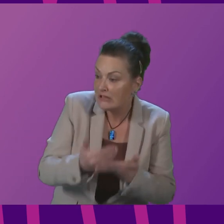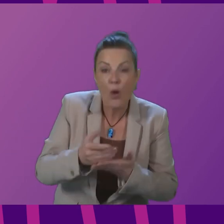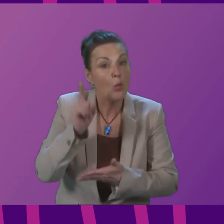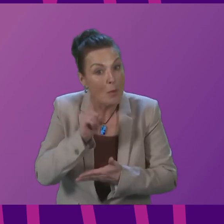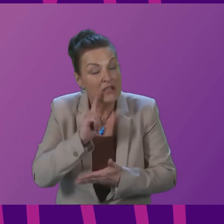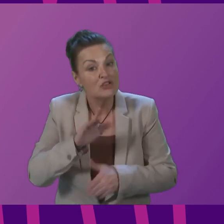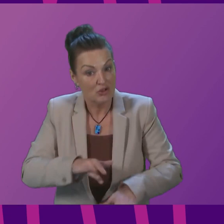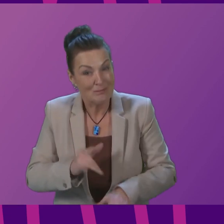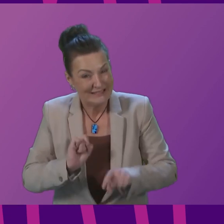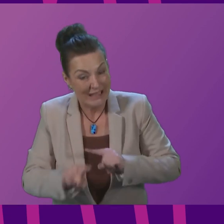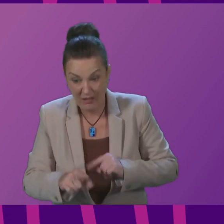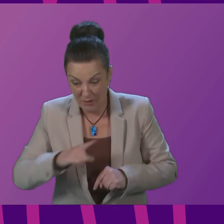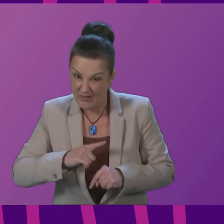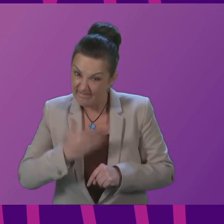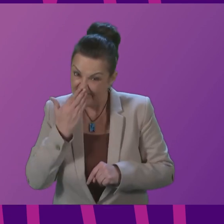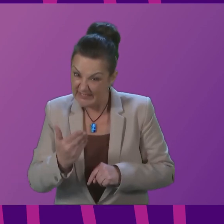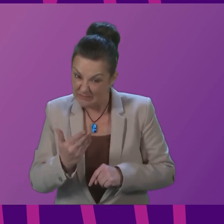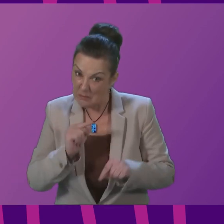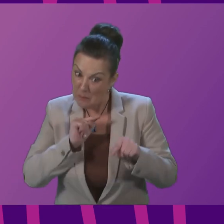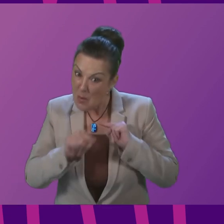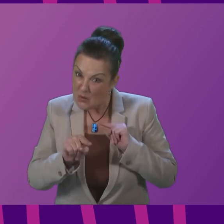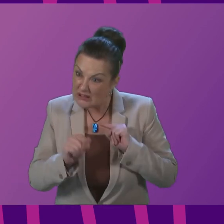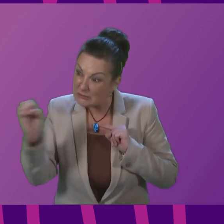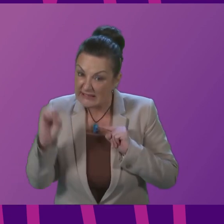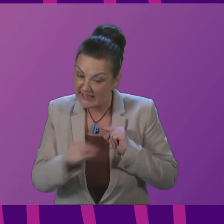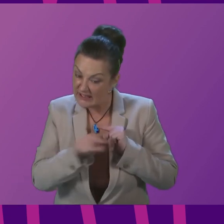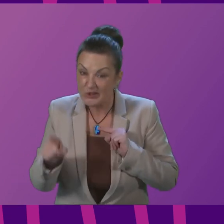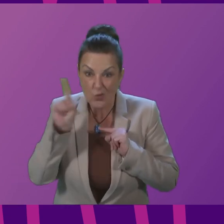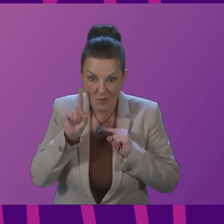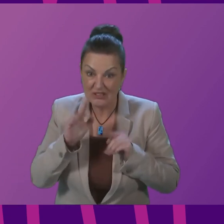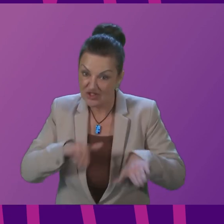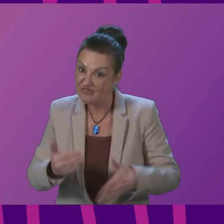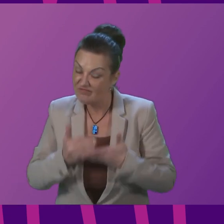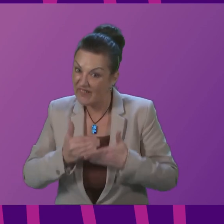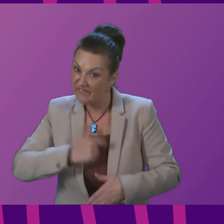particular—because they are most often the victims of domestic abuse—as much as possible.